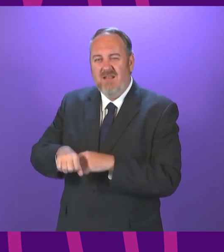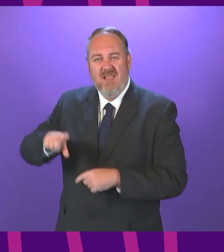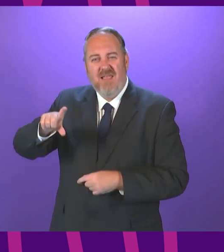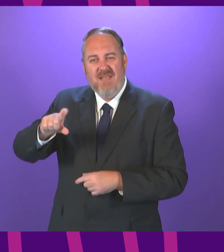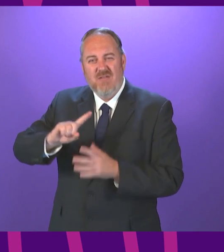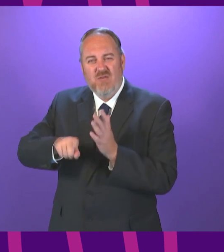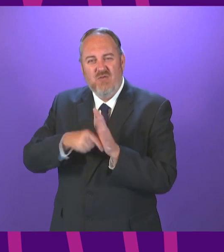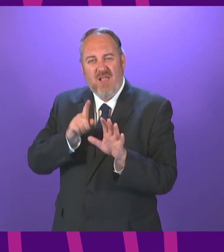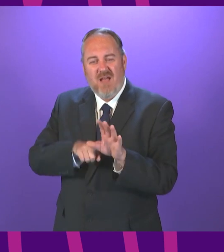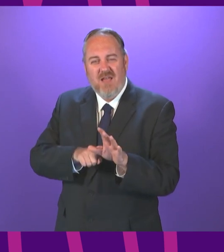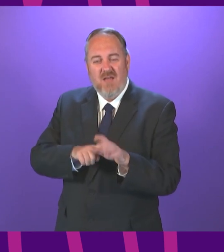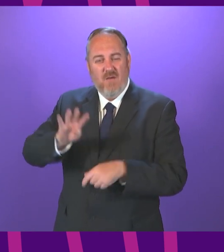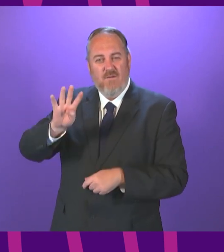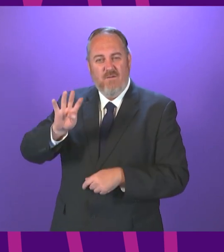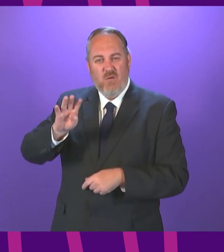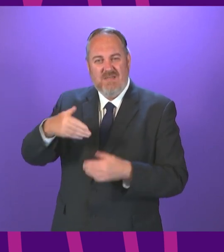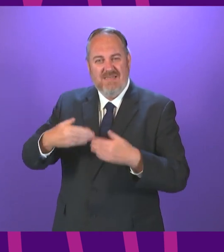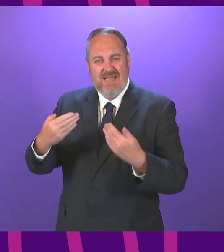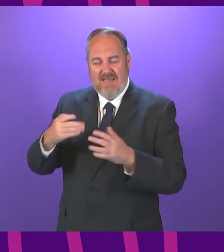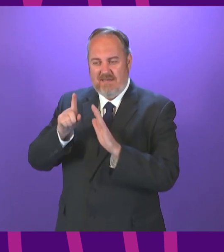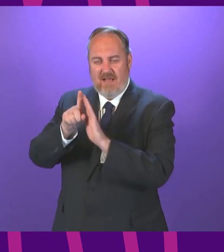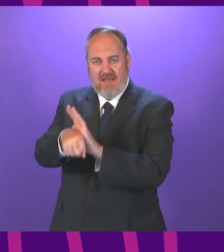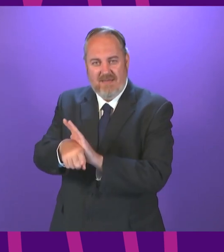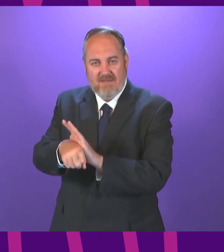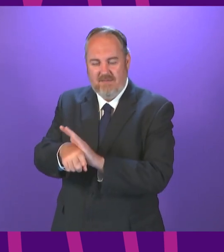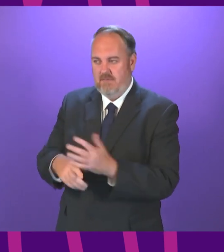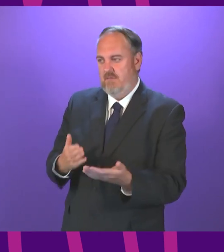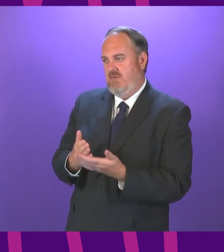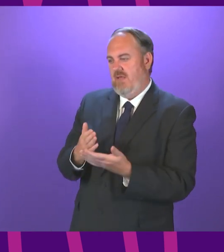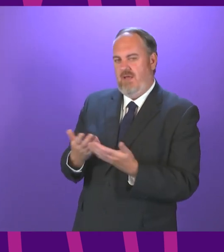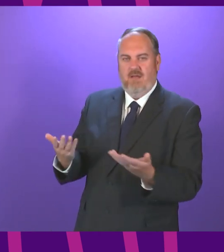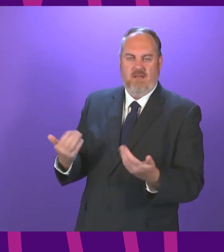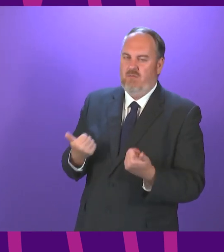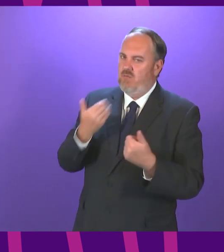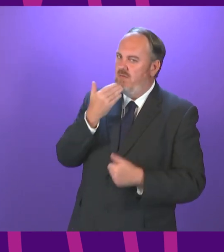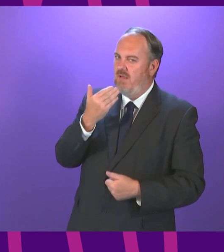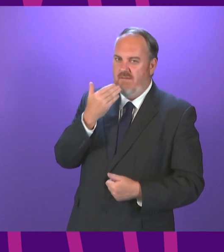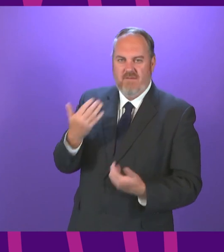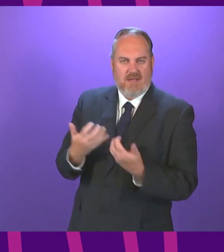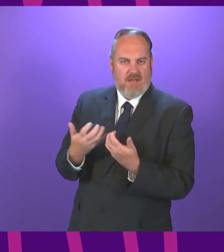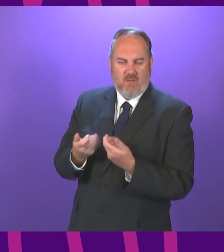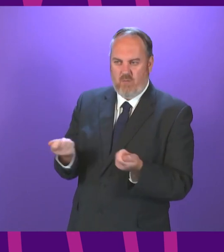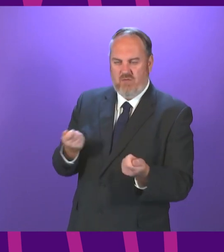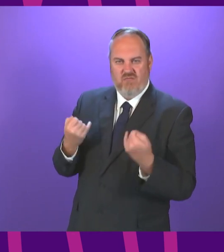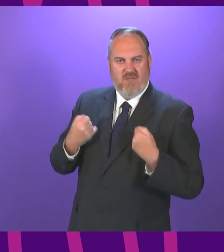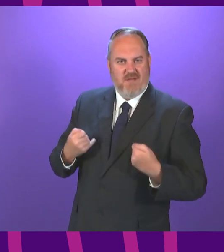14 days later. We will not stop the spread of the virus unless we can begin to act faster. Because